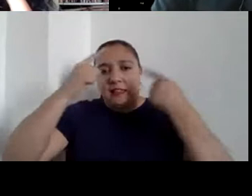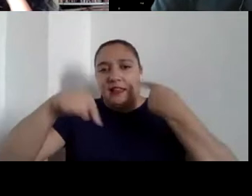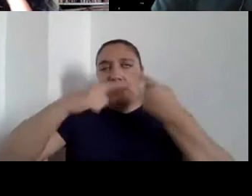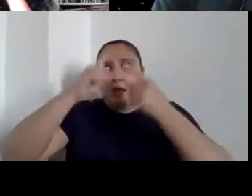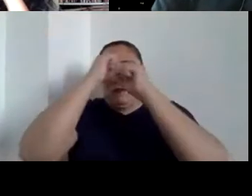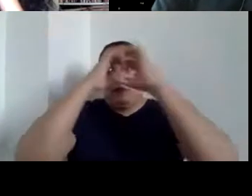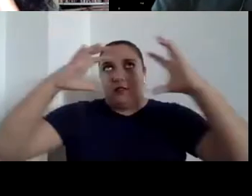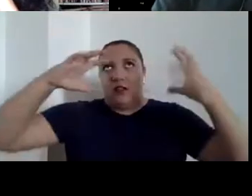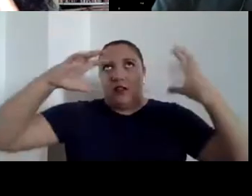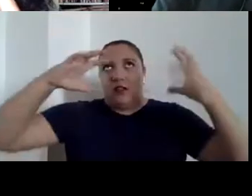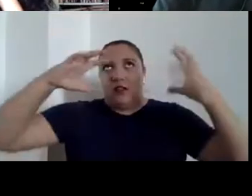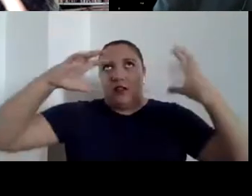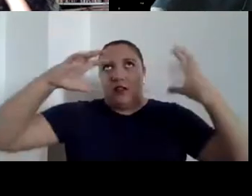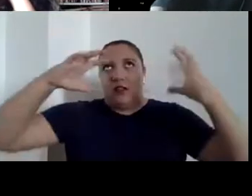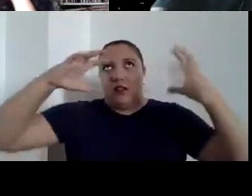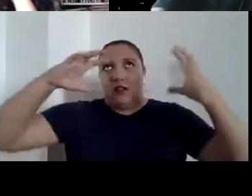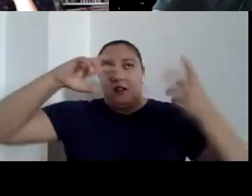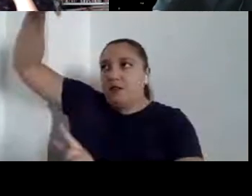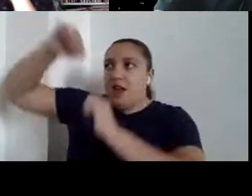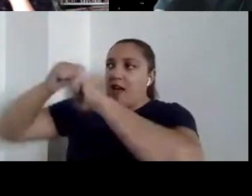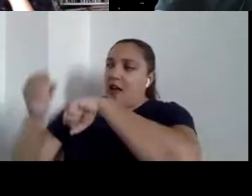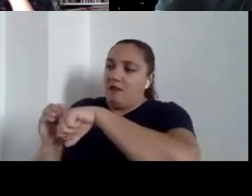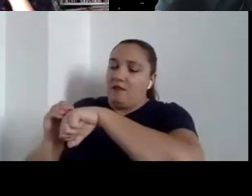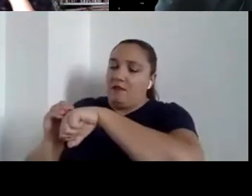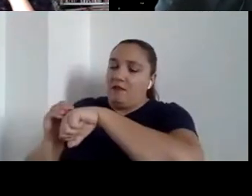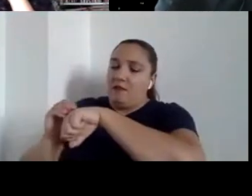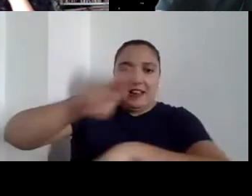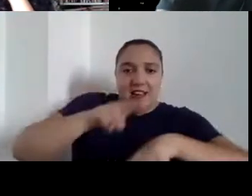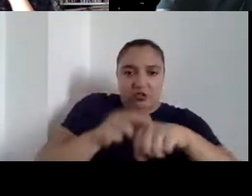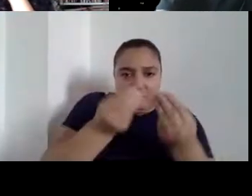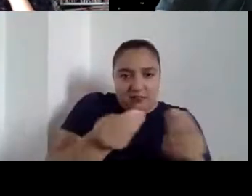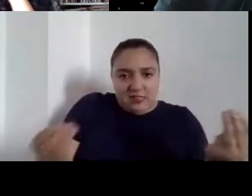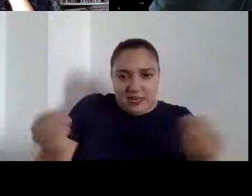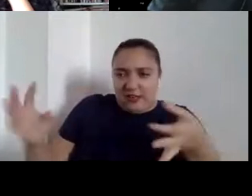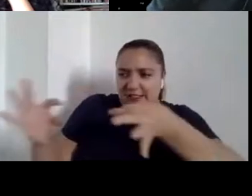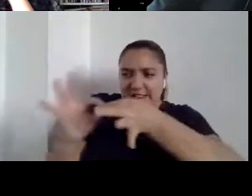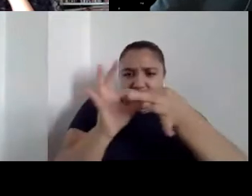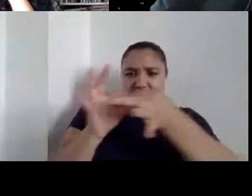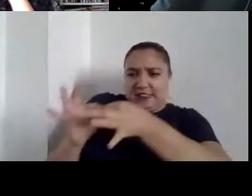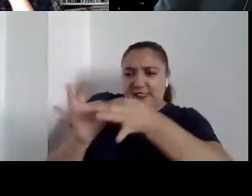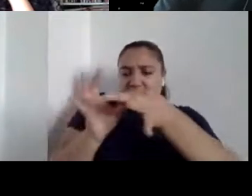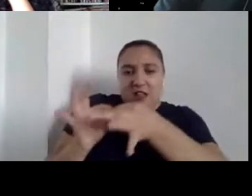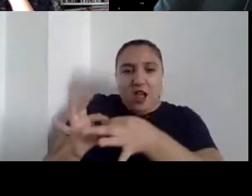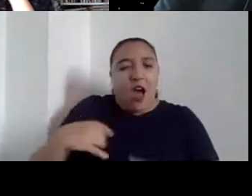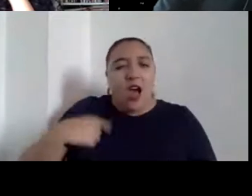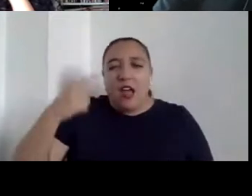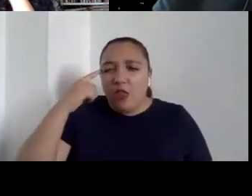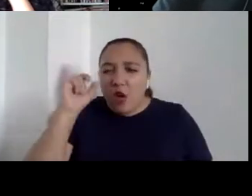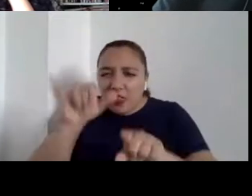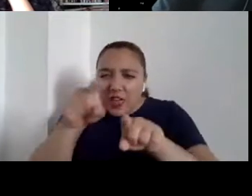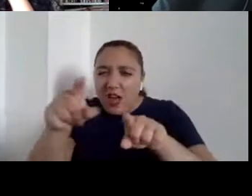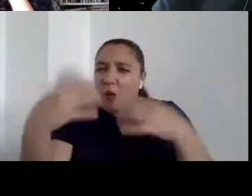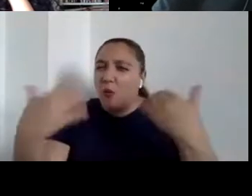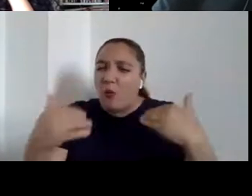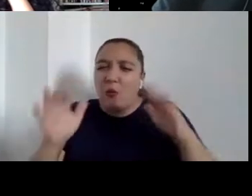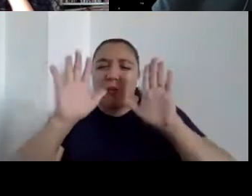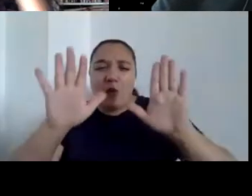materials and, yeah, so I think that was a great connection that I wanted to bring up.